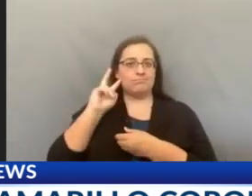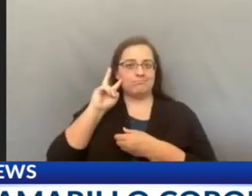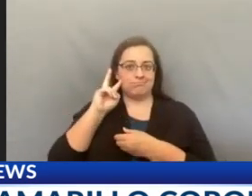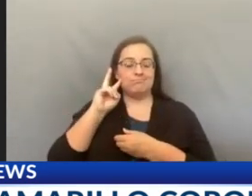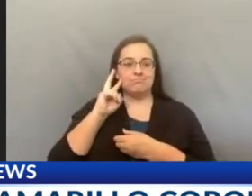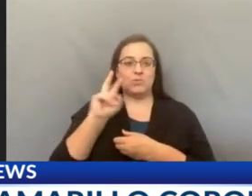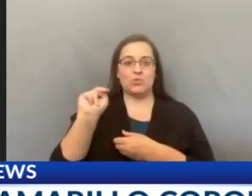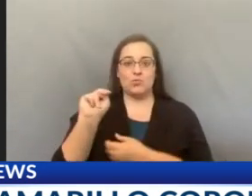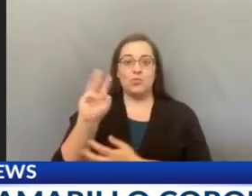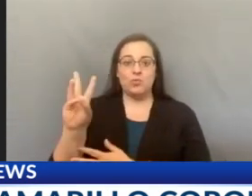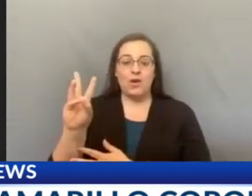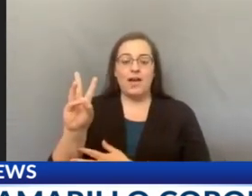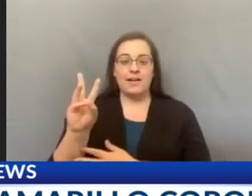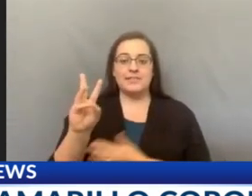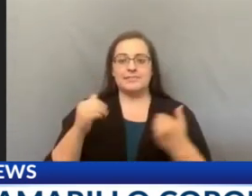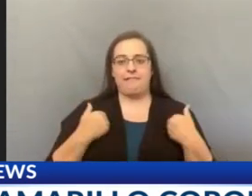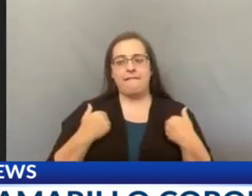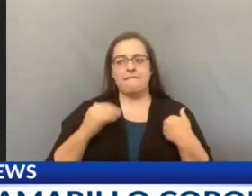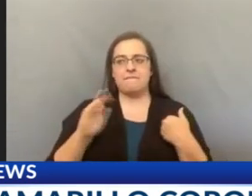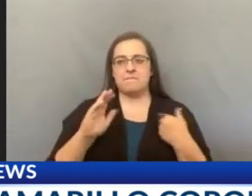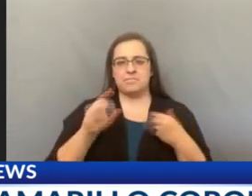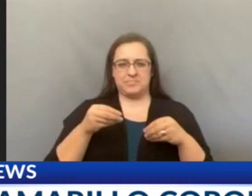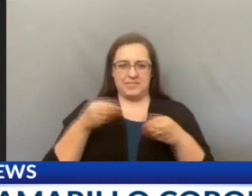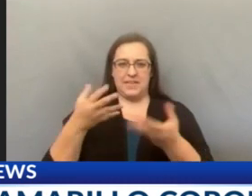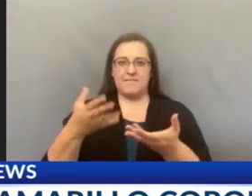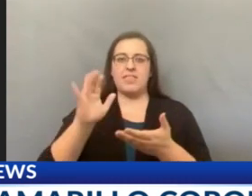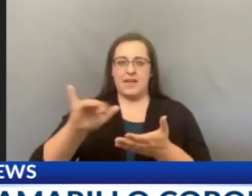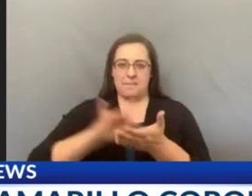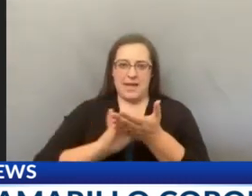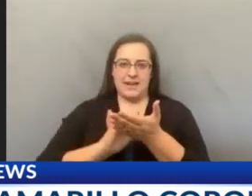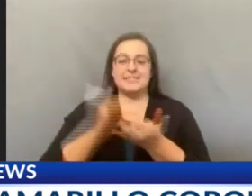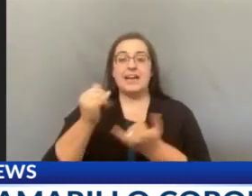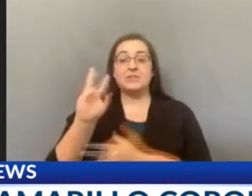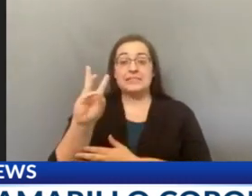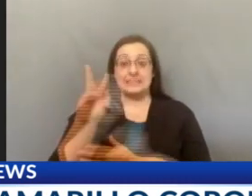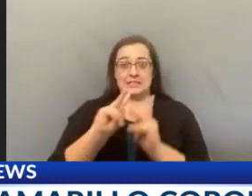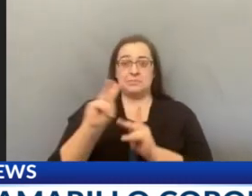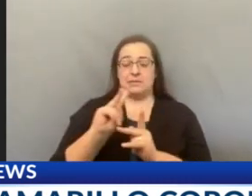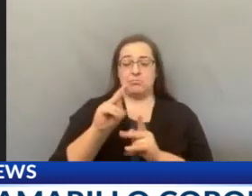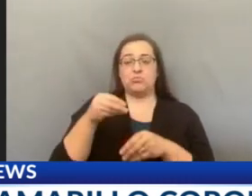HAS SOME BENEFIT IN CLINICAL STUDIES, WE DID RECEIVE MORE